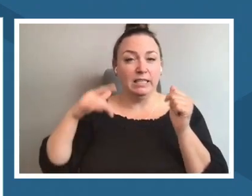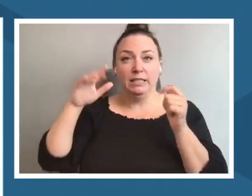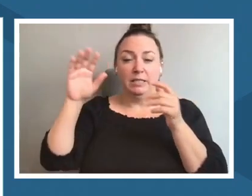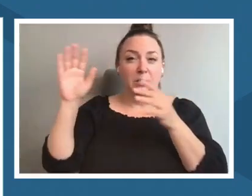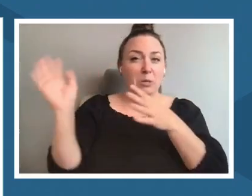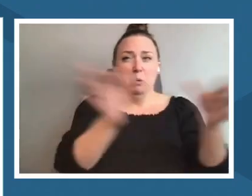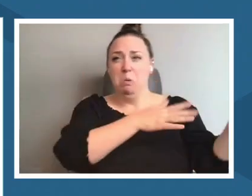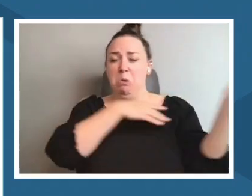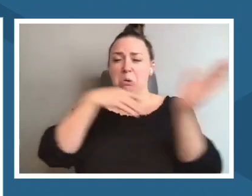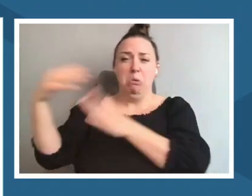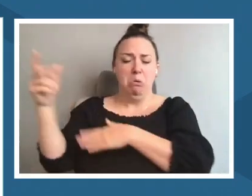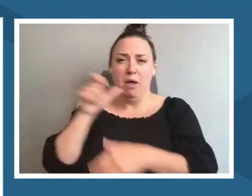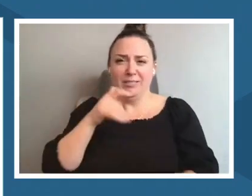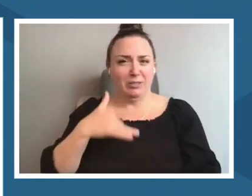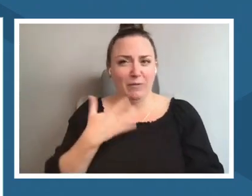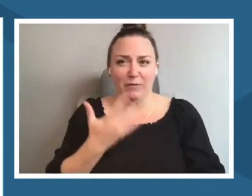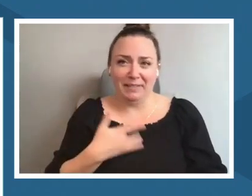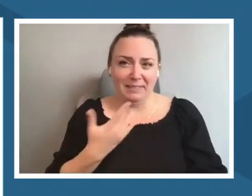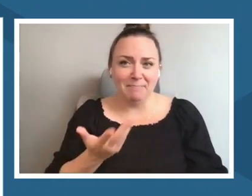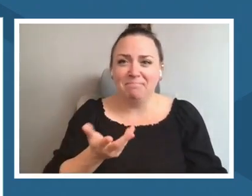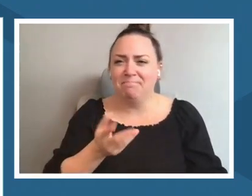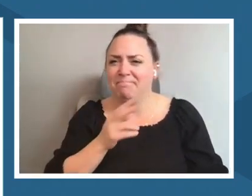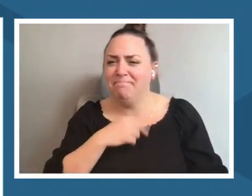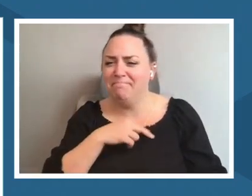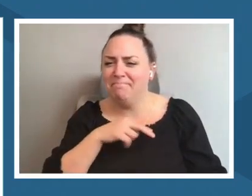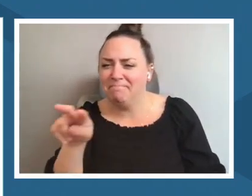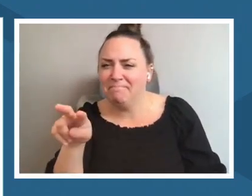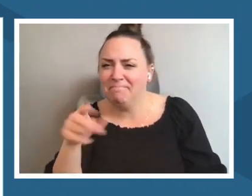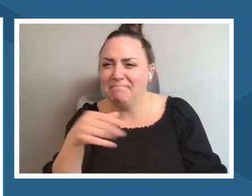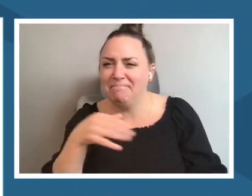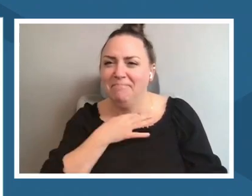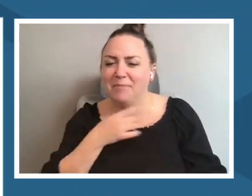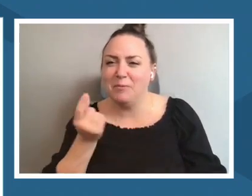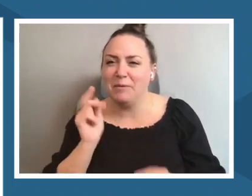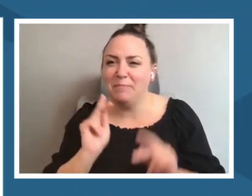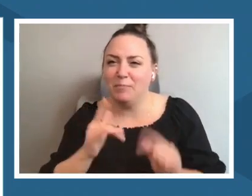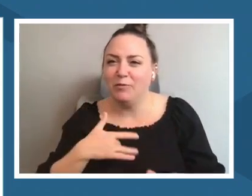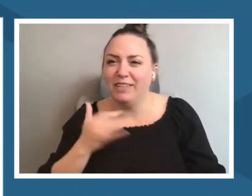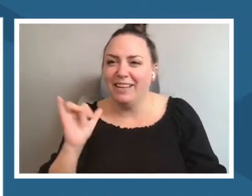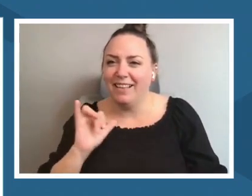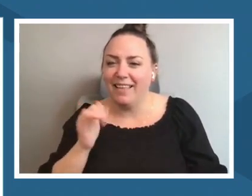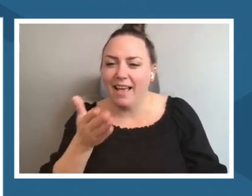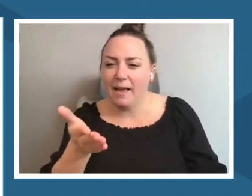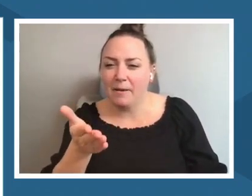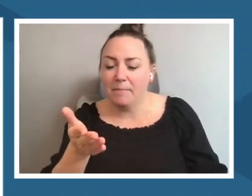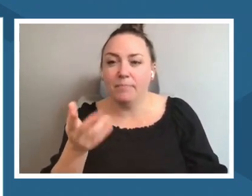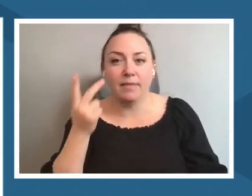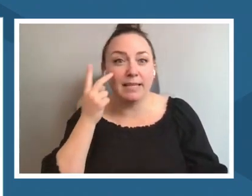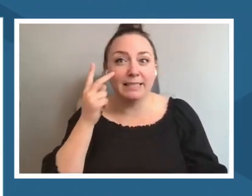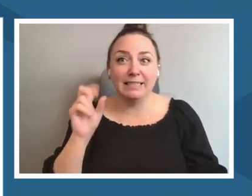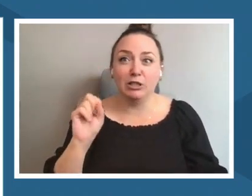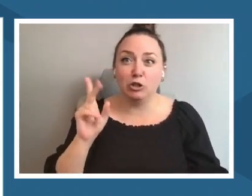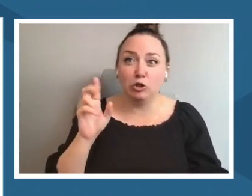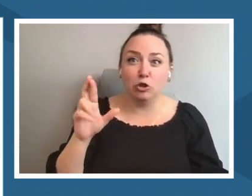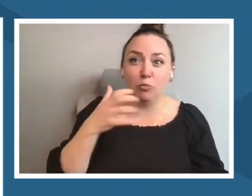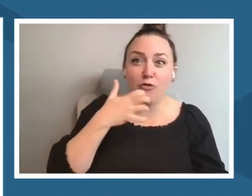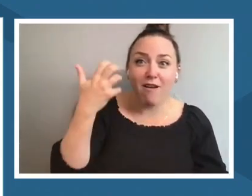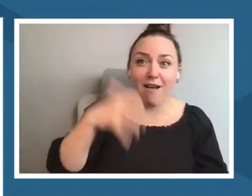um let's see what folks have to say we have folks feeling that they're super